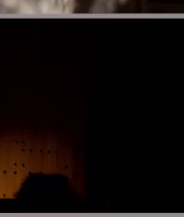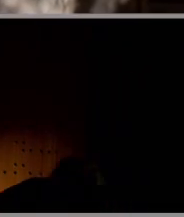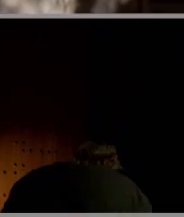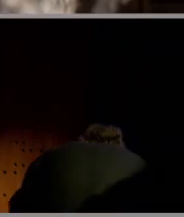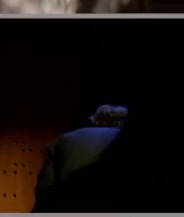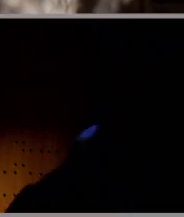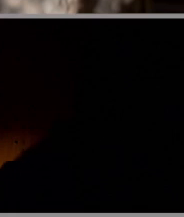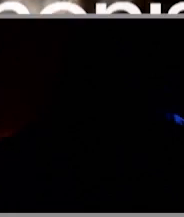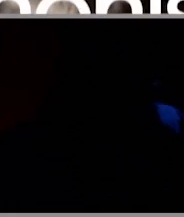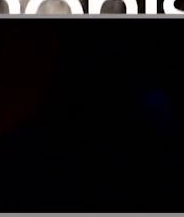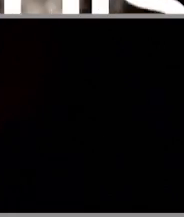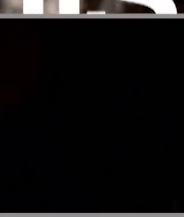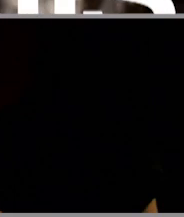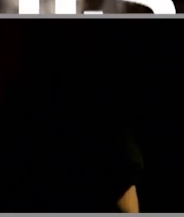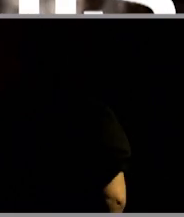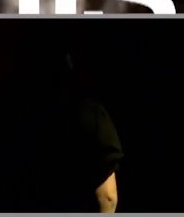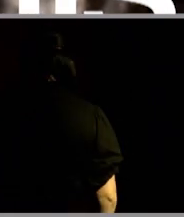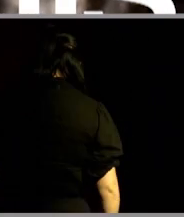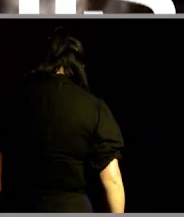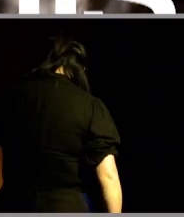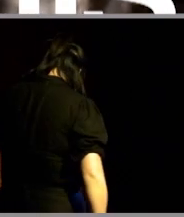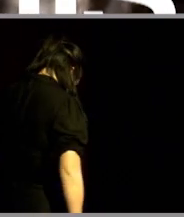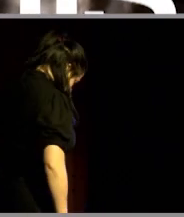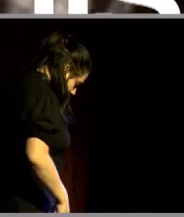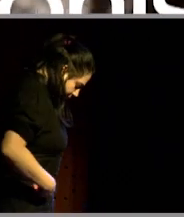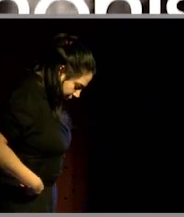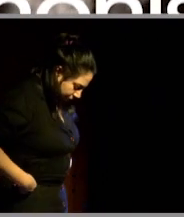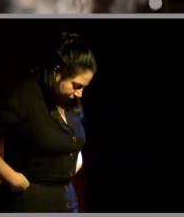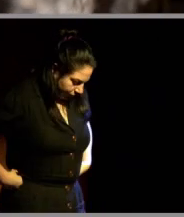She is an accomplished saxophonist pianist and a trailblazing